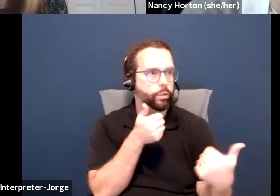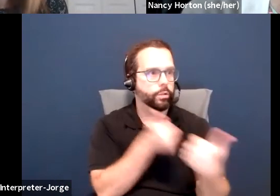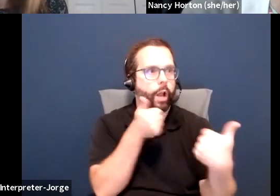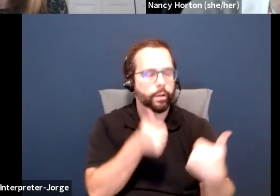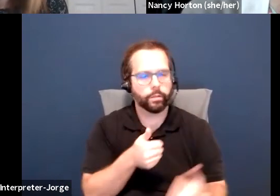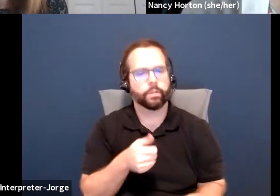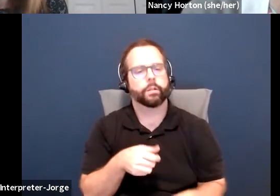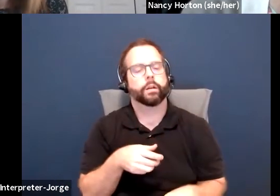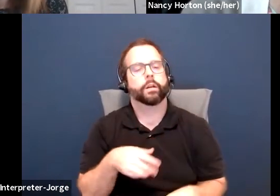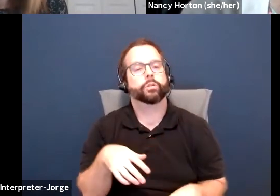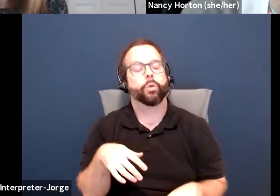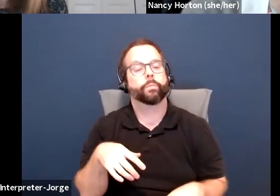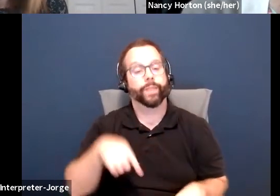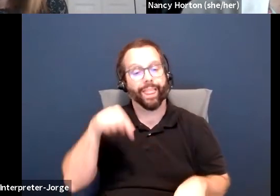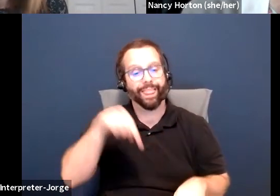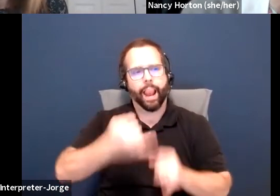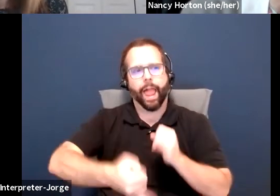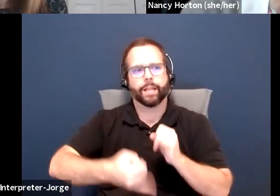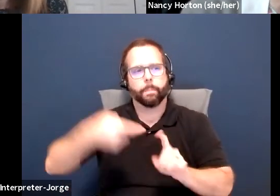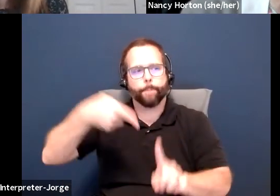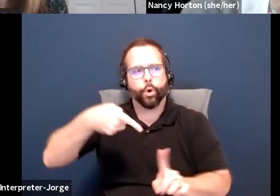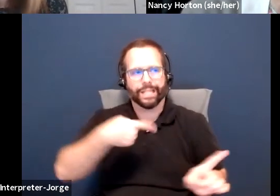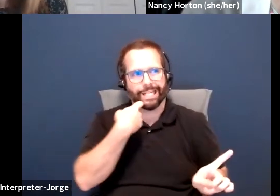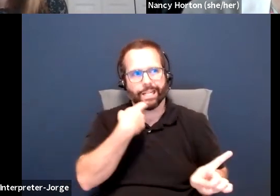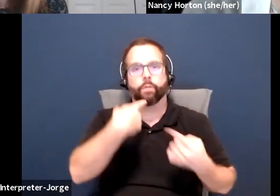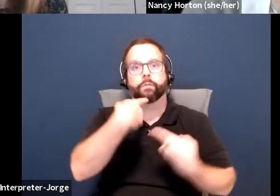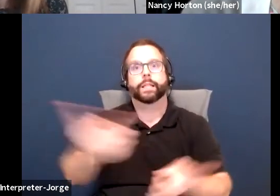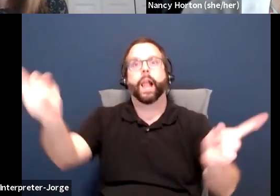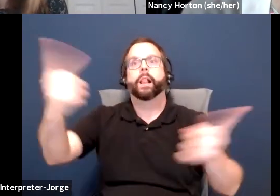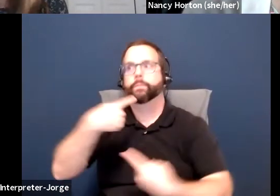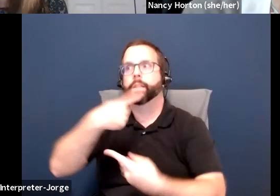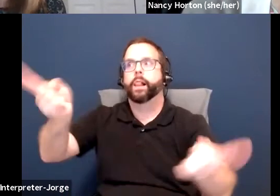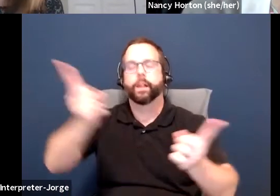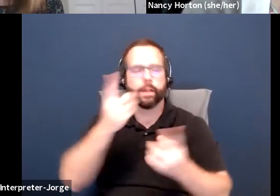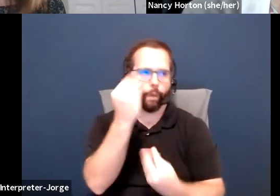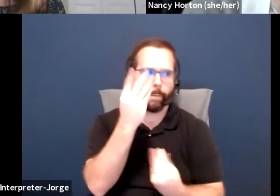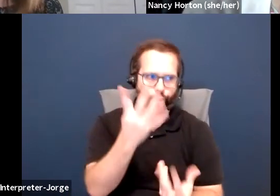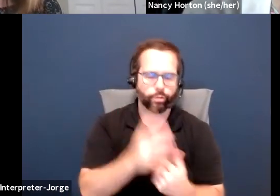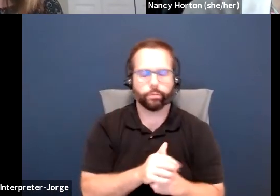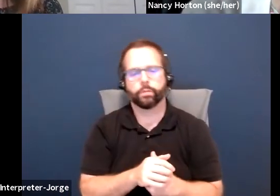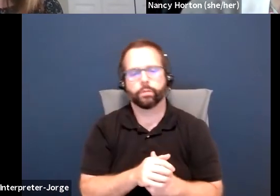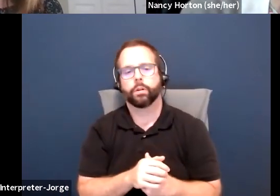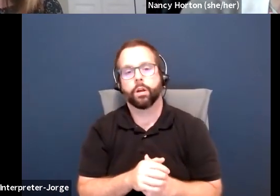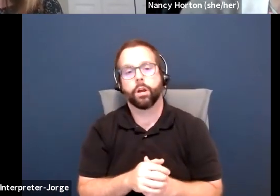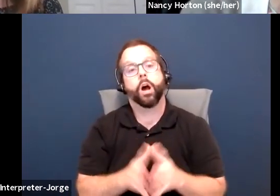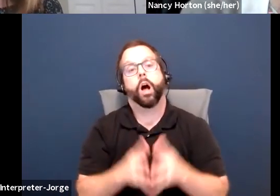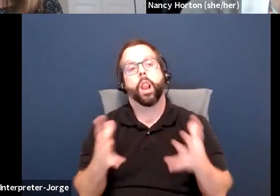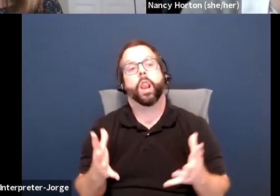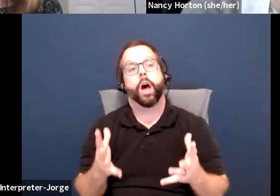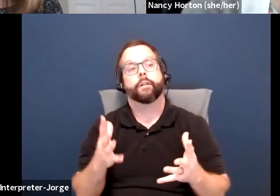everything more challenging, right, for all of us, is this last point about